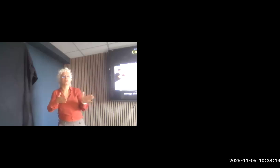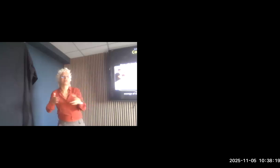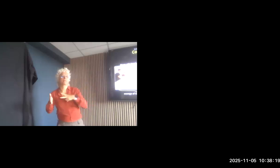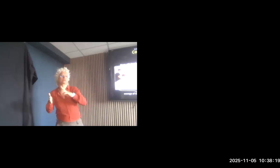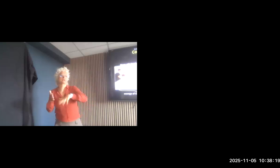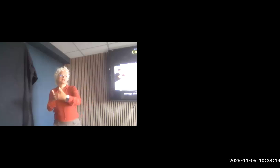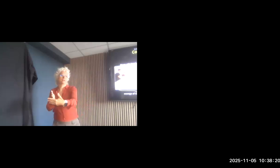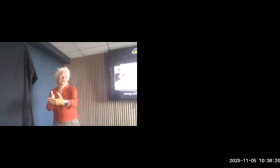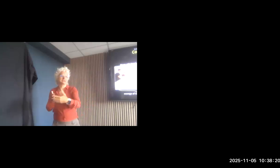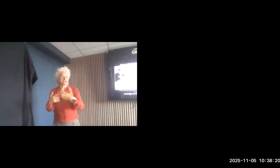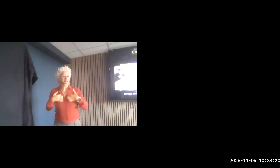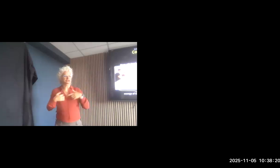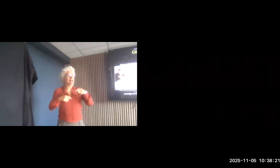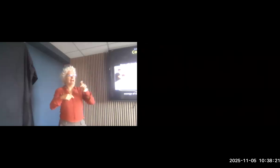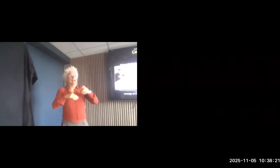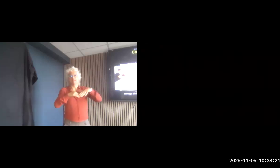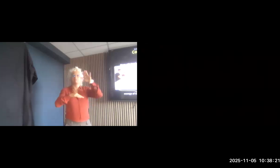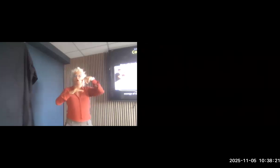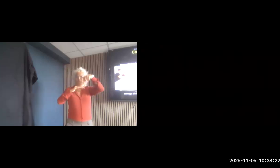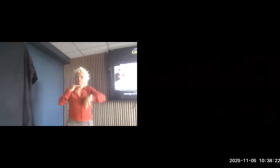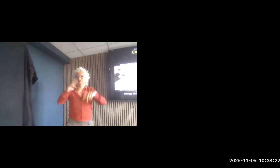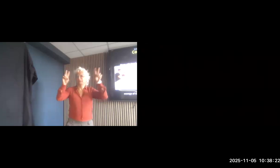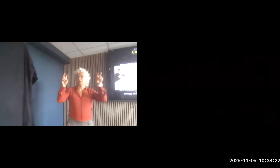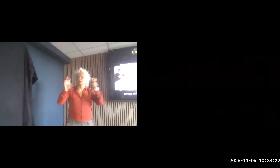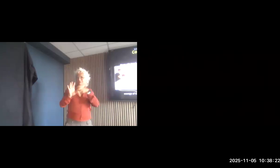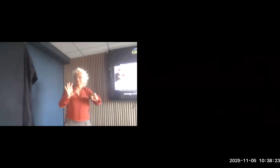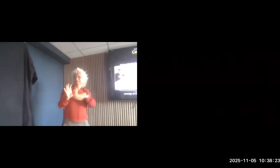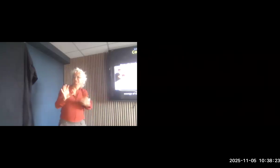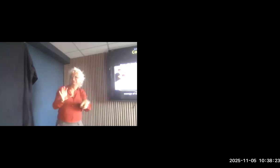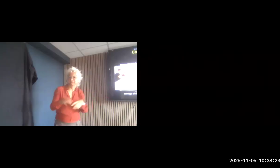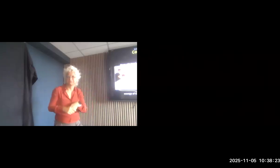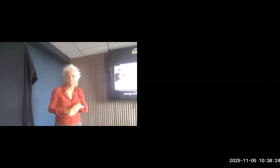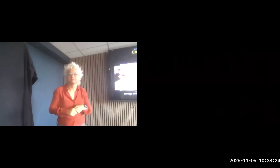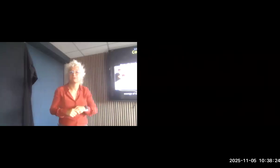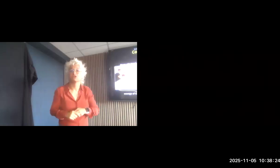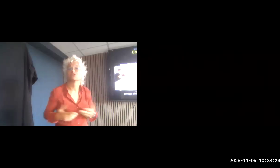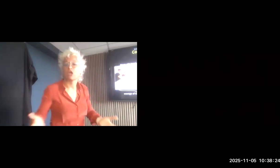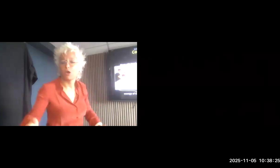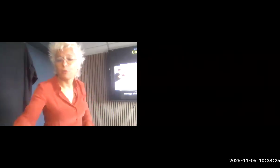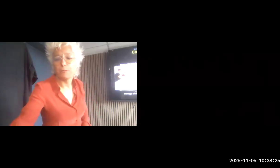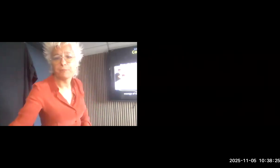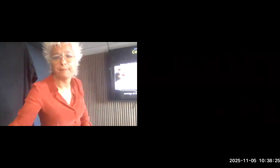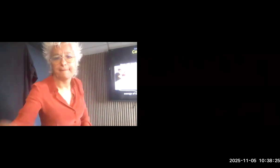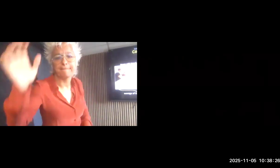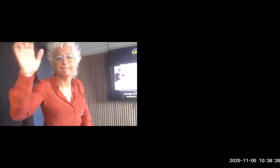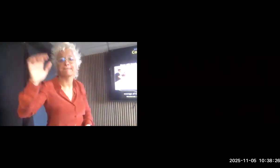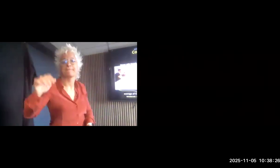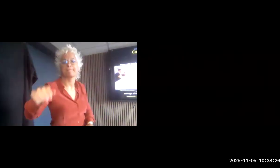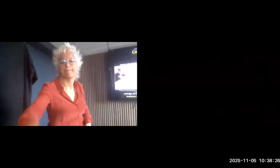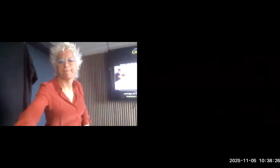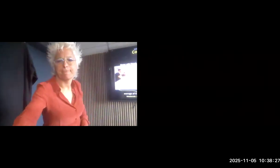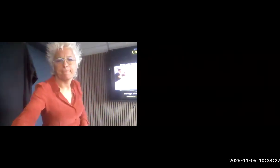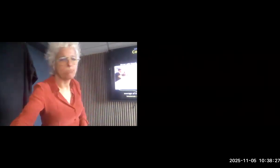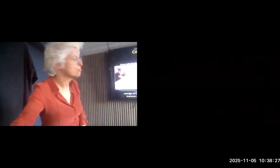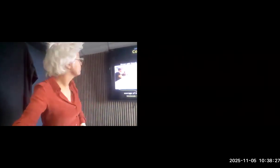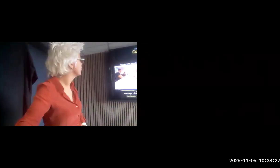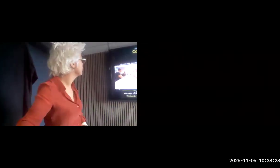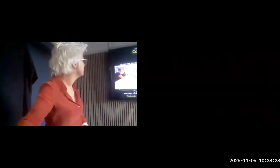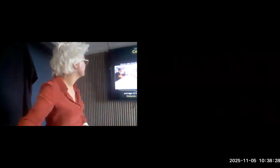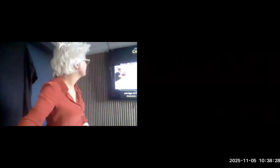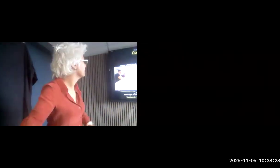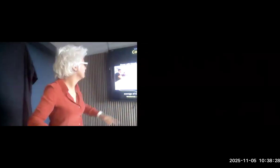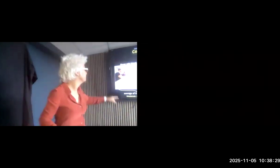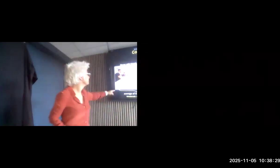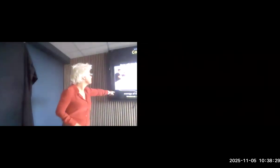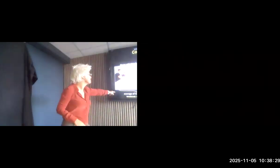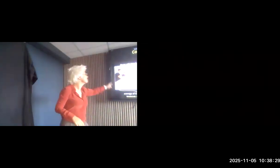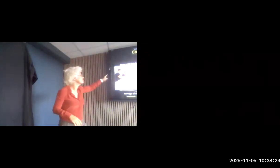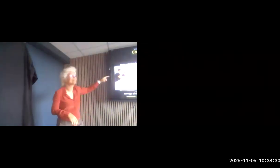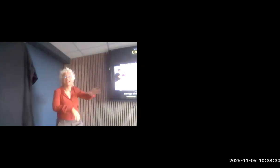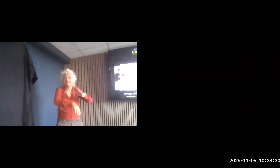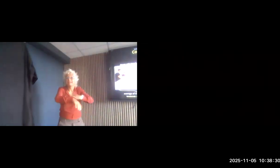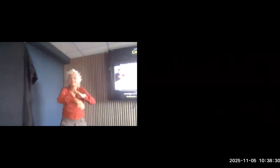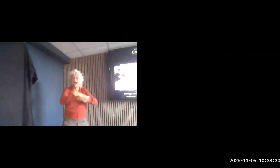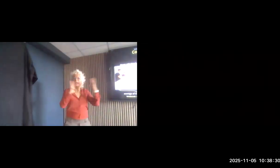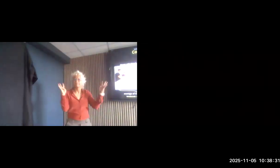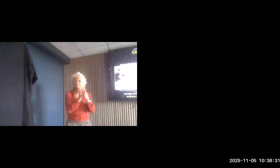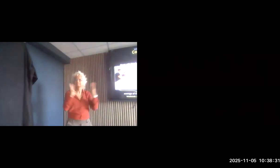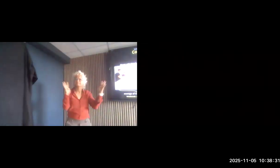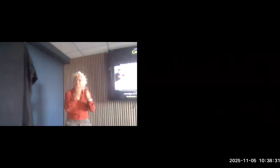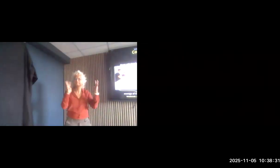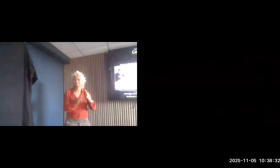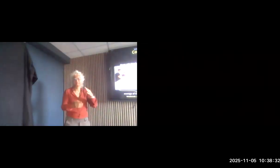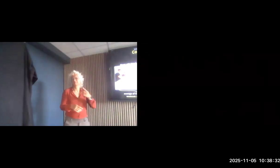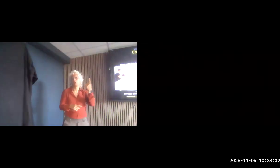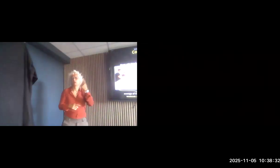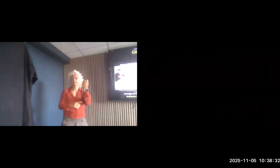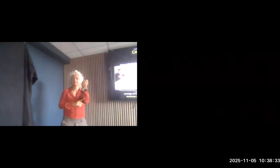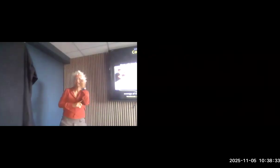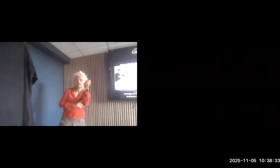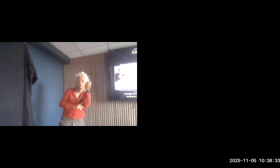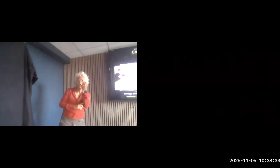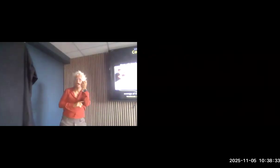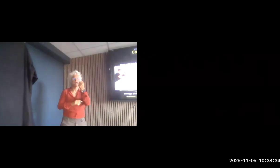And then towards the end there was more of a shift again. So, it was interesting to see these translanguaging strategies in play.